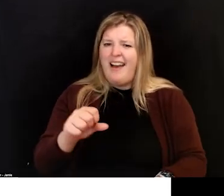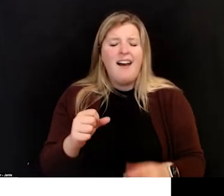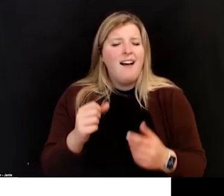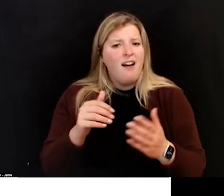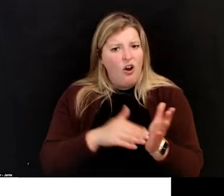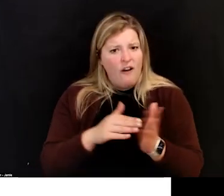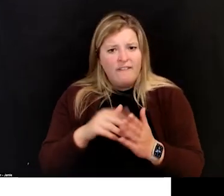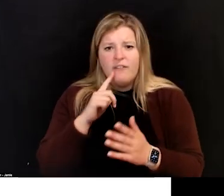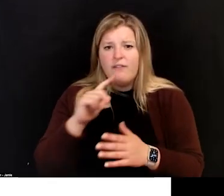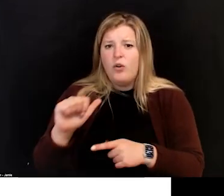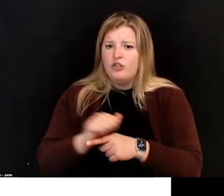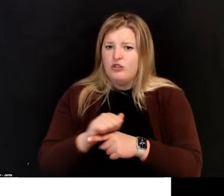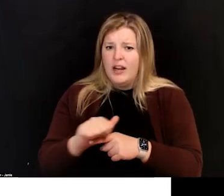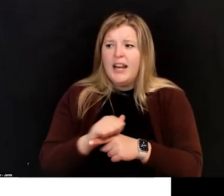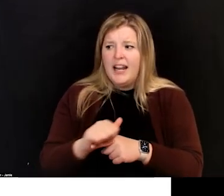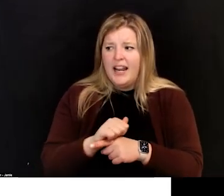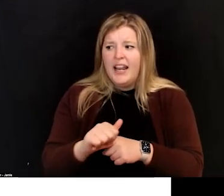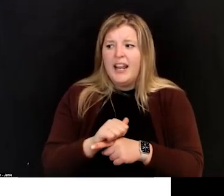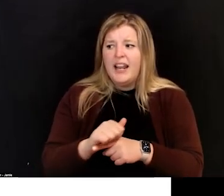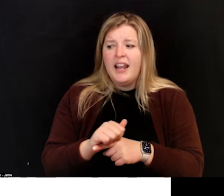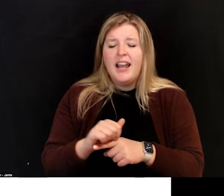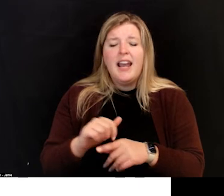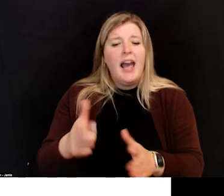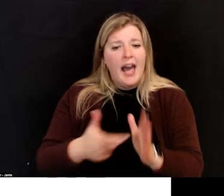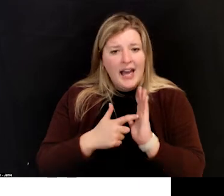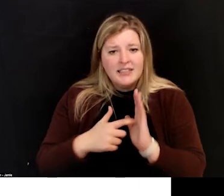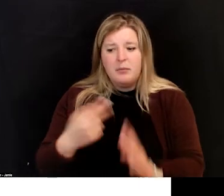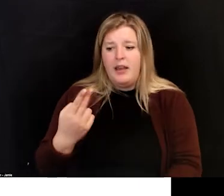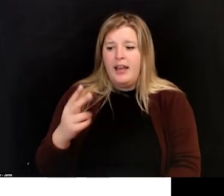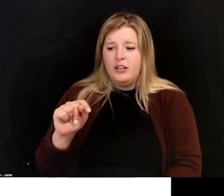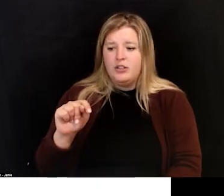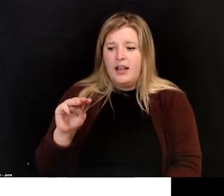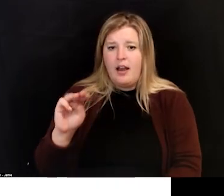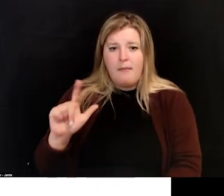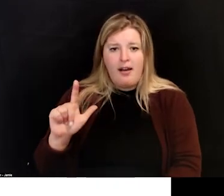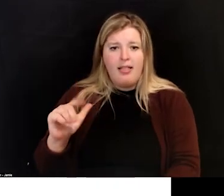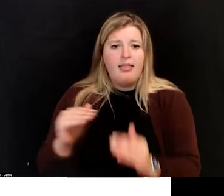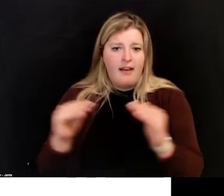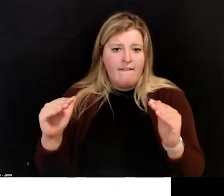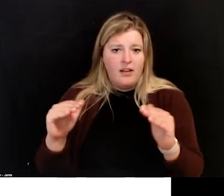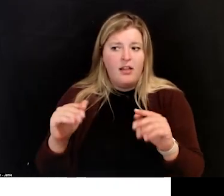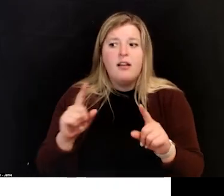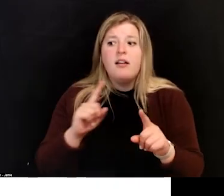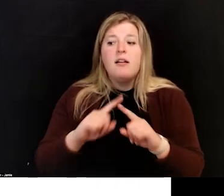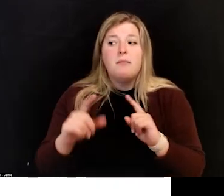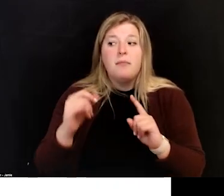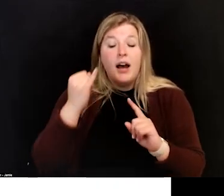the initial level has to be at the HTML level, but then based on where you're talking about it, you have to then have that conversation,